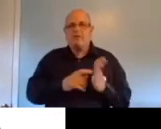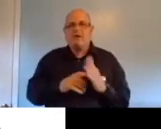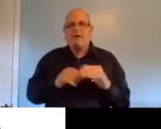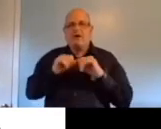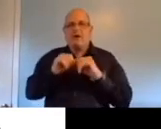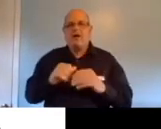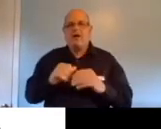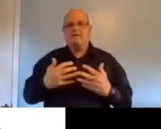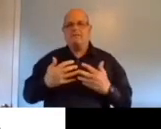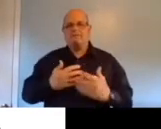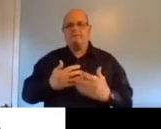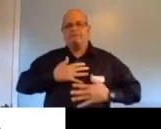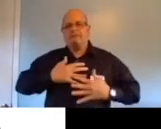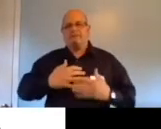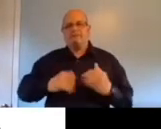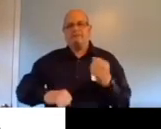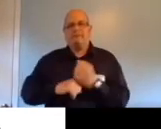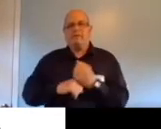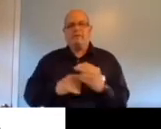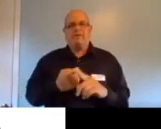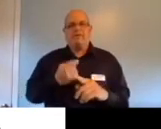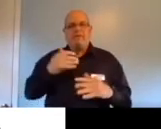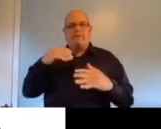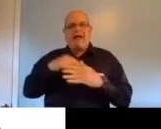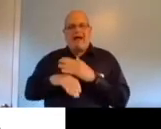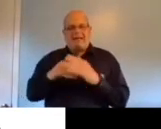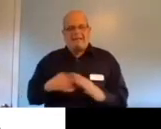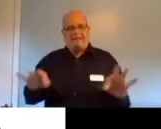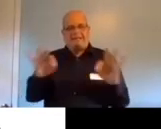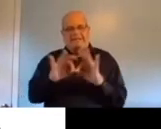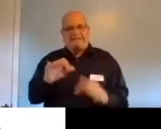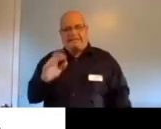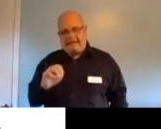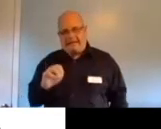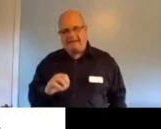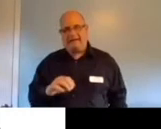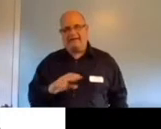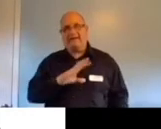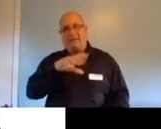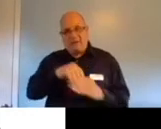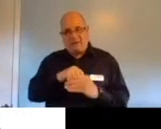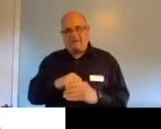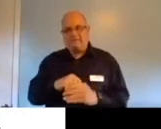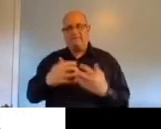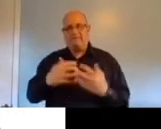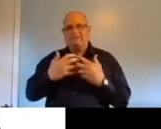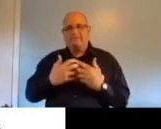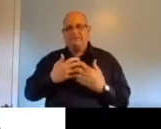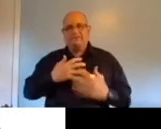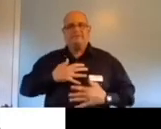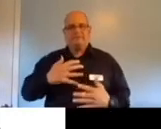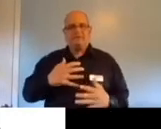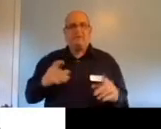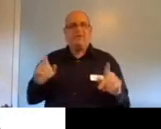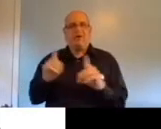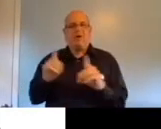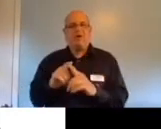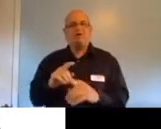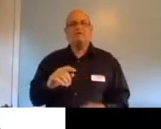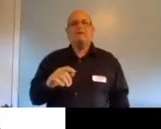support for accessing critical Karen cluing ventilators, and further exclude people with